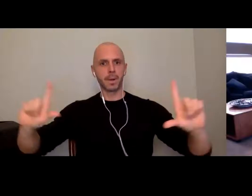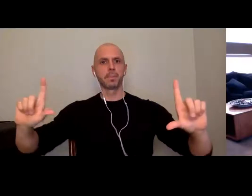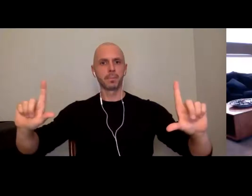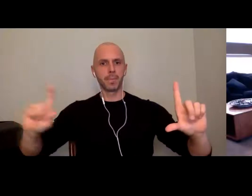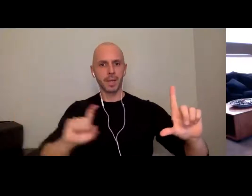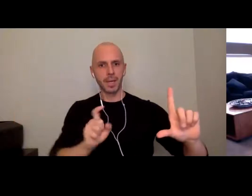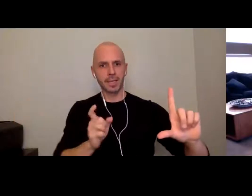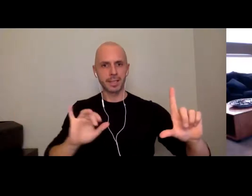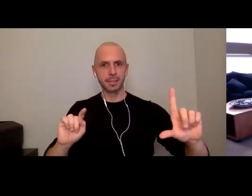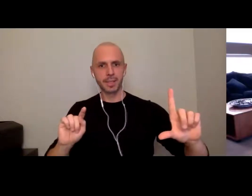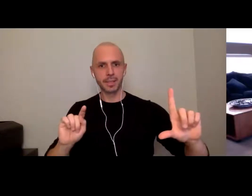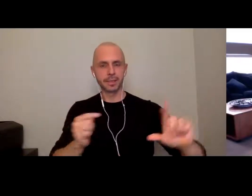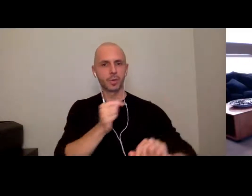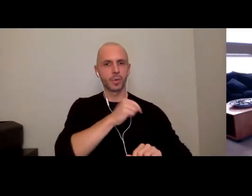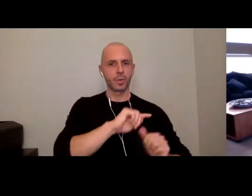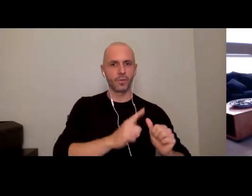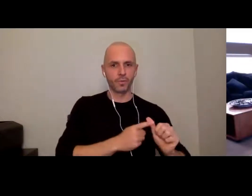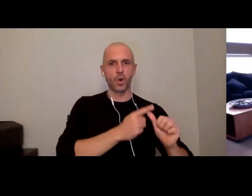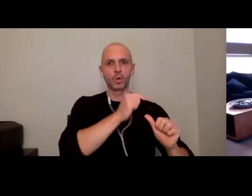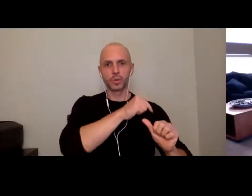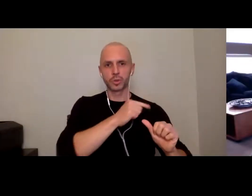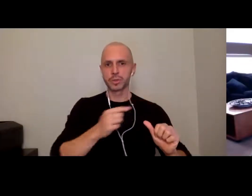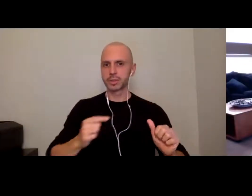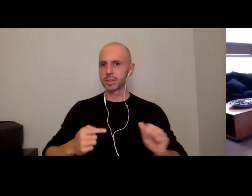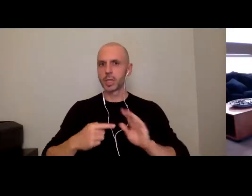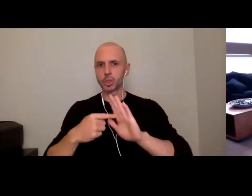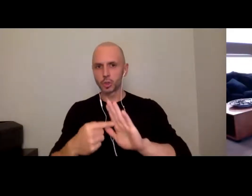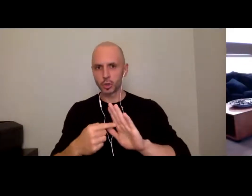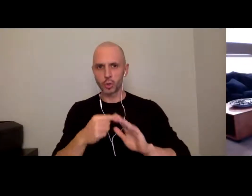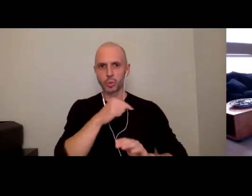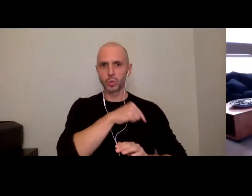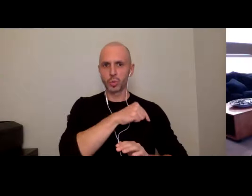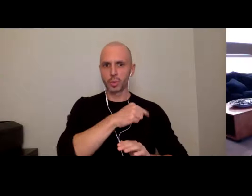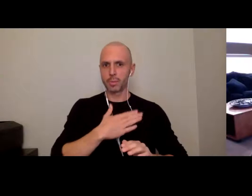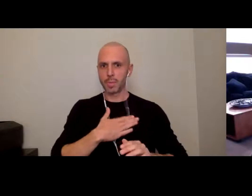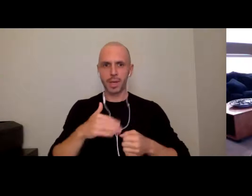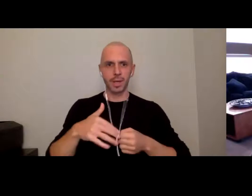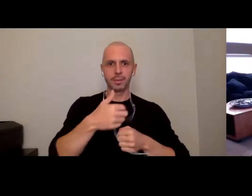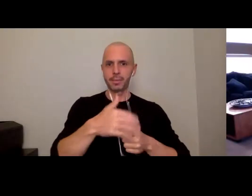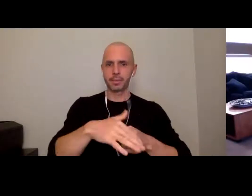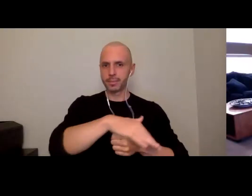great plains and the enormity and the teachings of the sky, which are all you know also part of